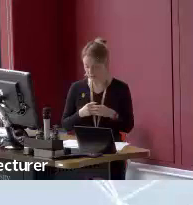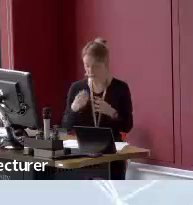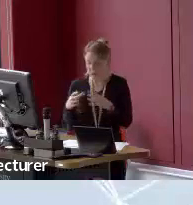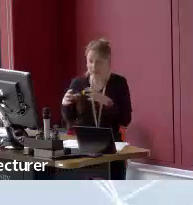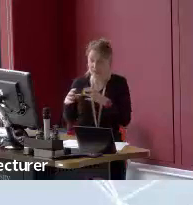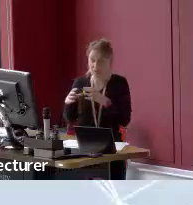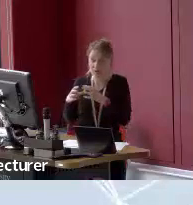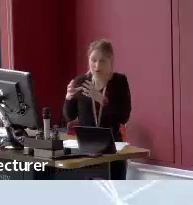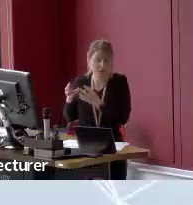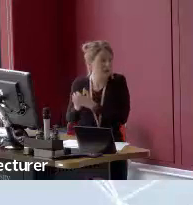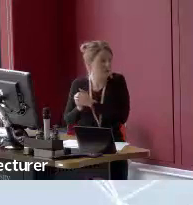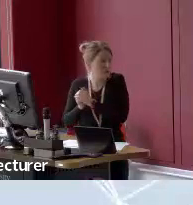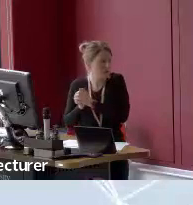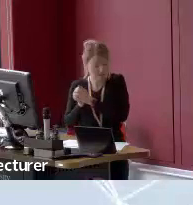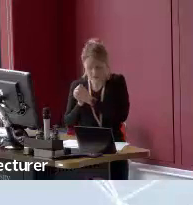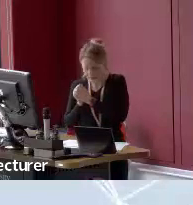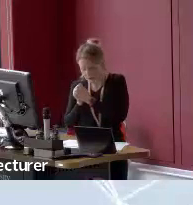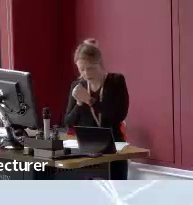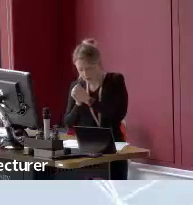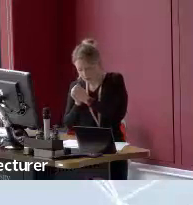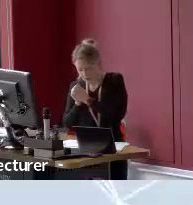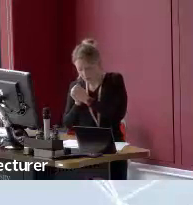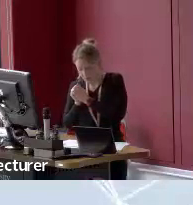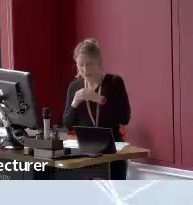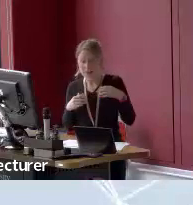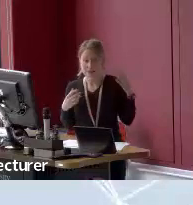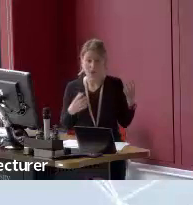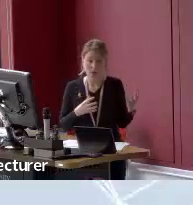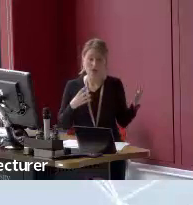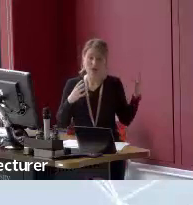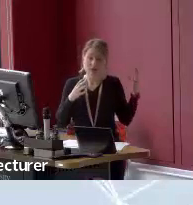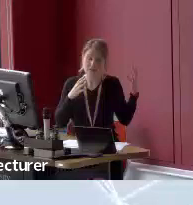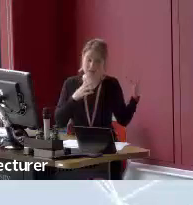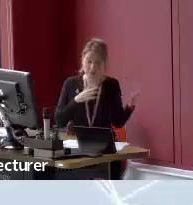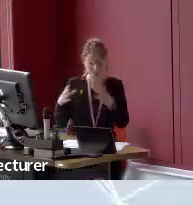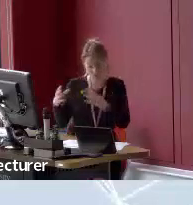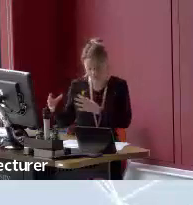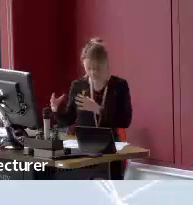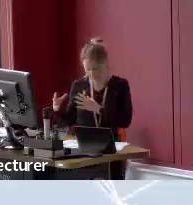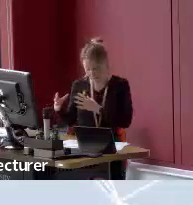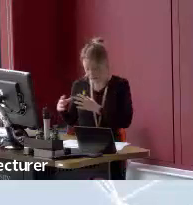and using these as part of a creative process. We’re translating non learn disabilities research